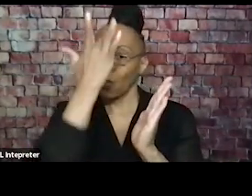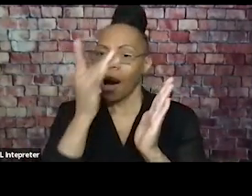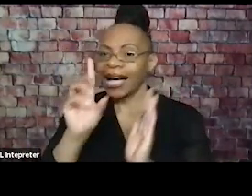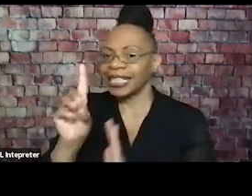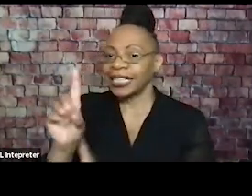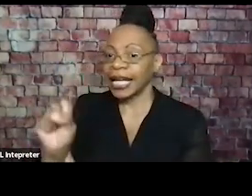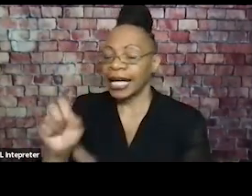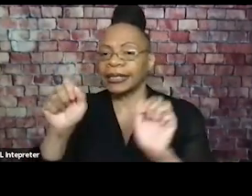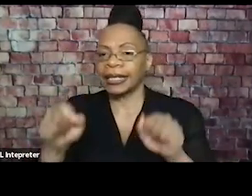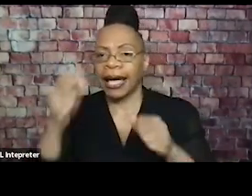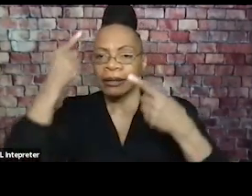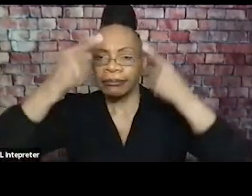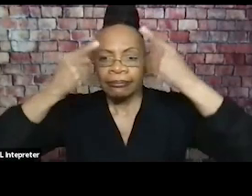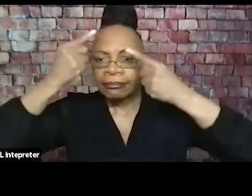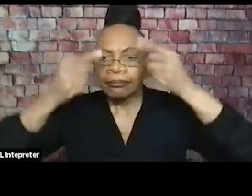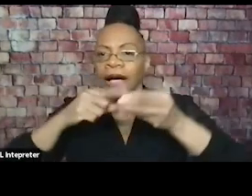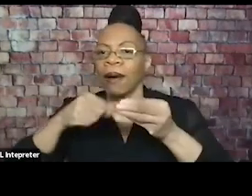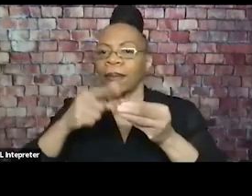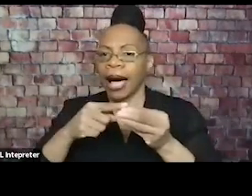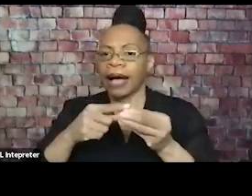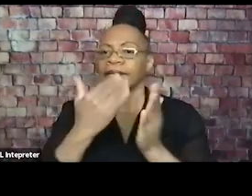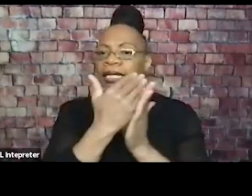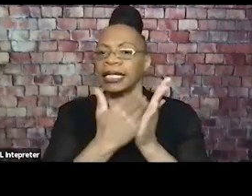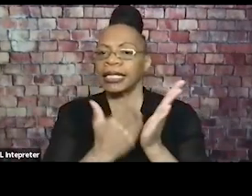and maybe schedule a consultative exam for the applicant